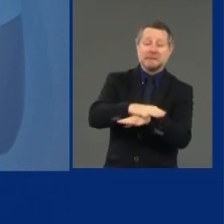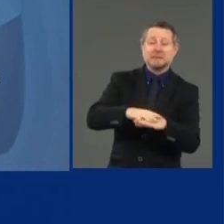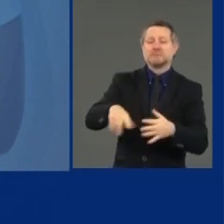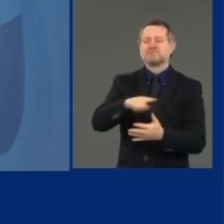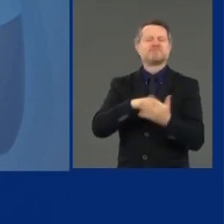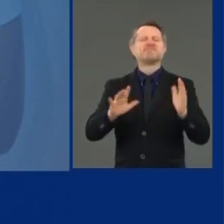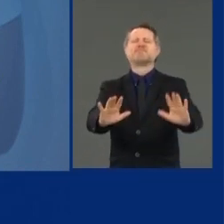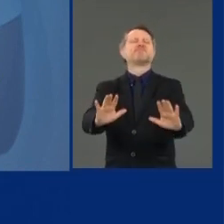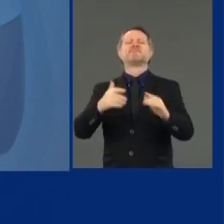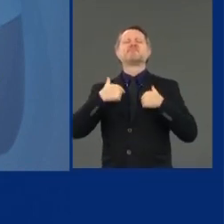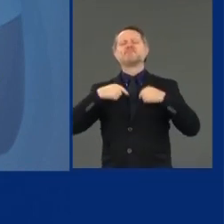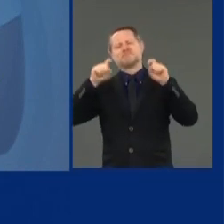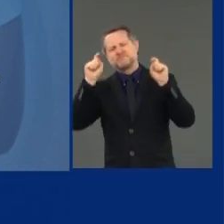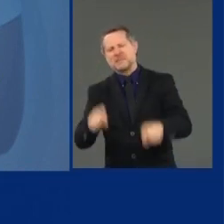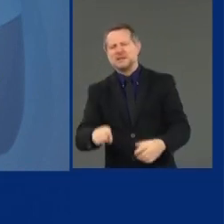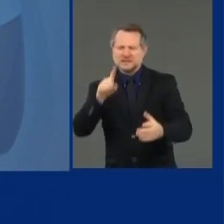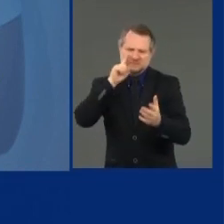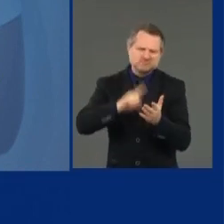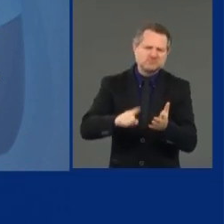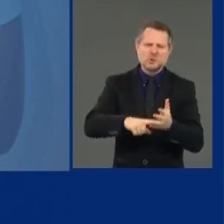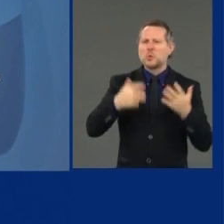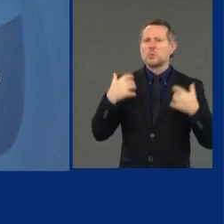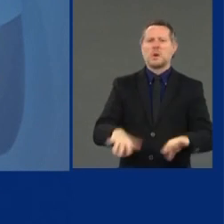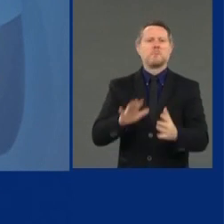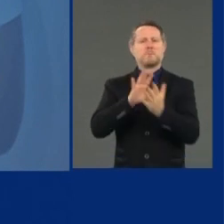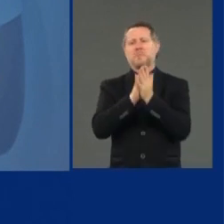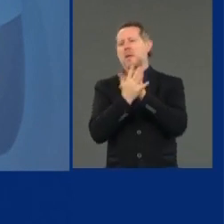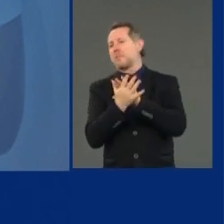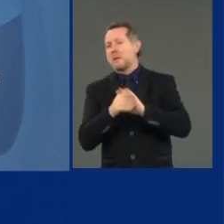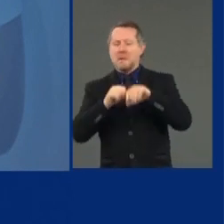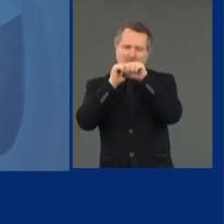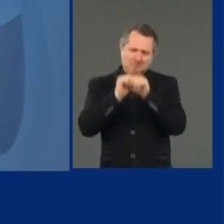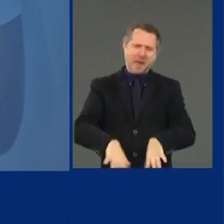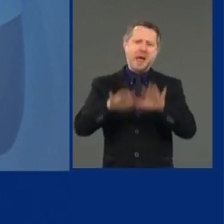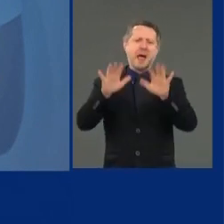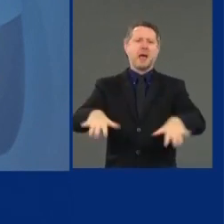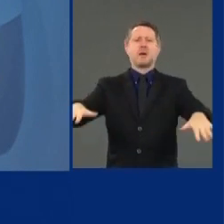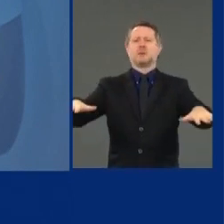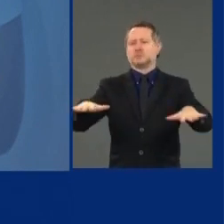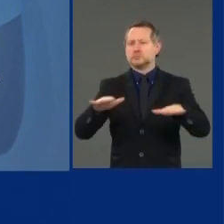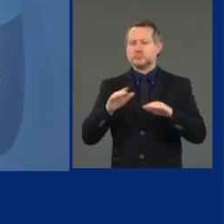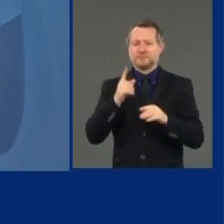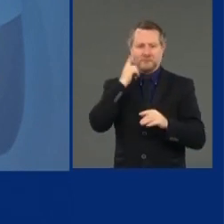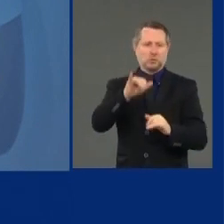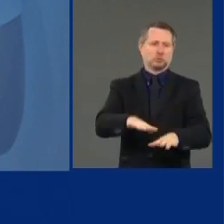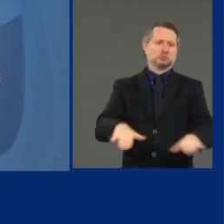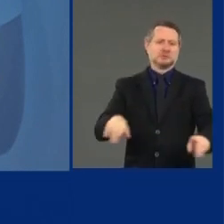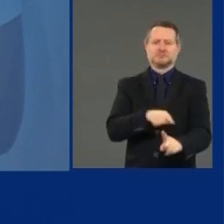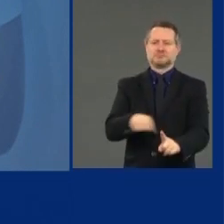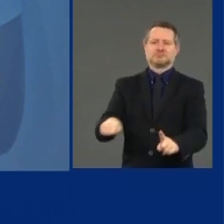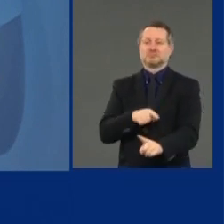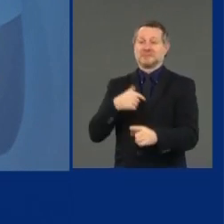ABOUT DENSITY, EXPLORING THIS SITUATION AND MAKING SURE THAT